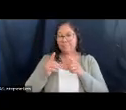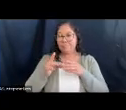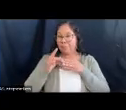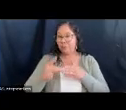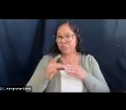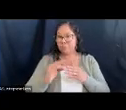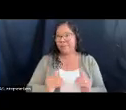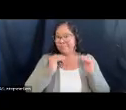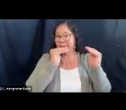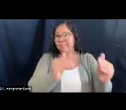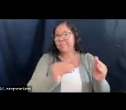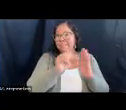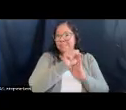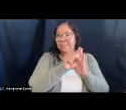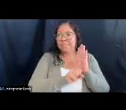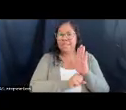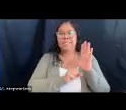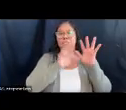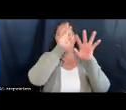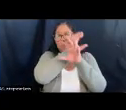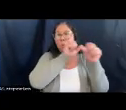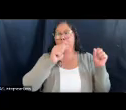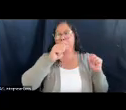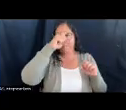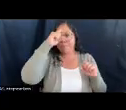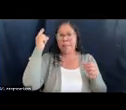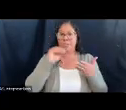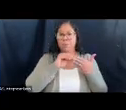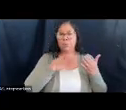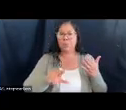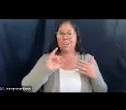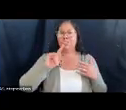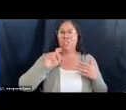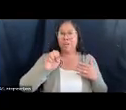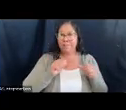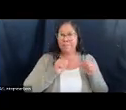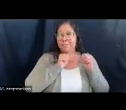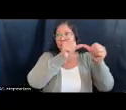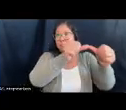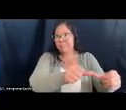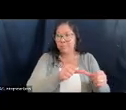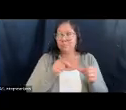student initiative continues to be instrumental in supporting the work across California.